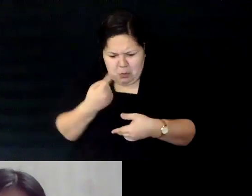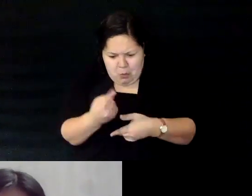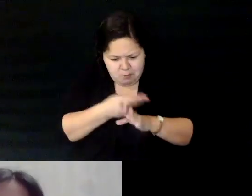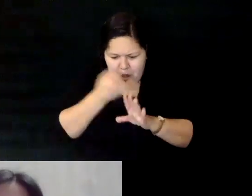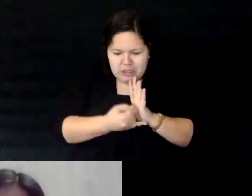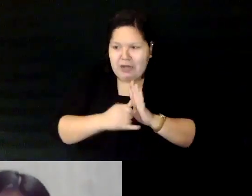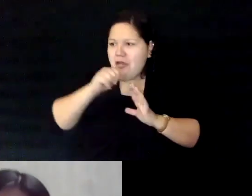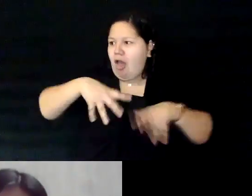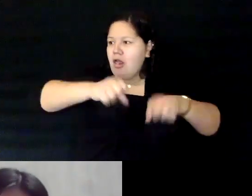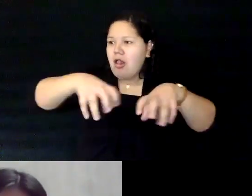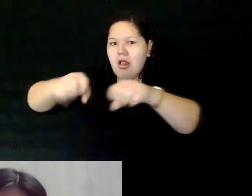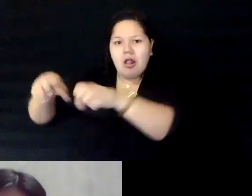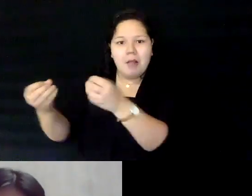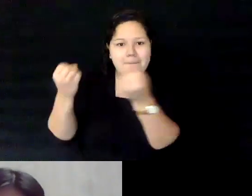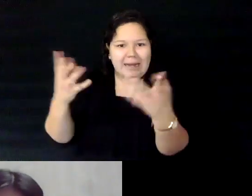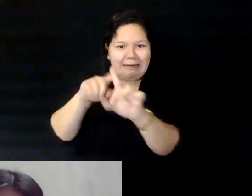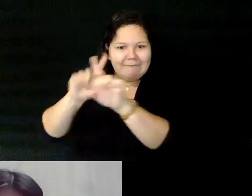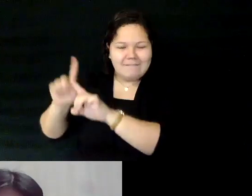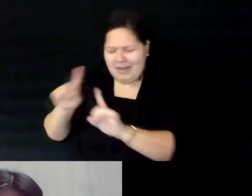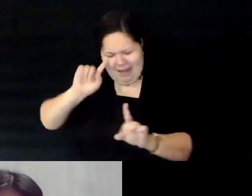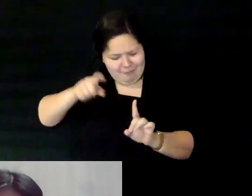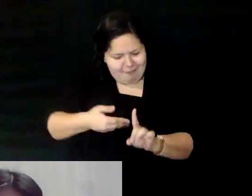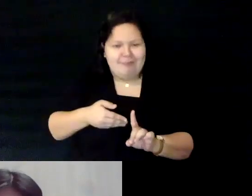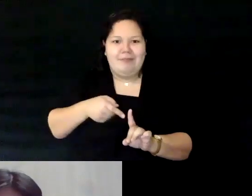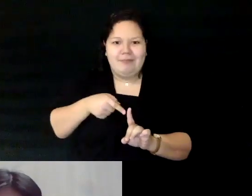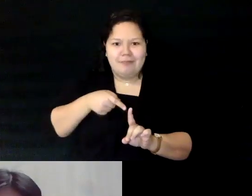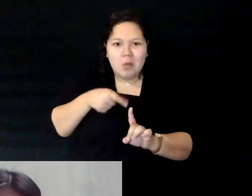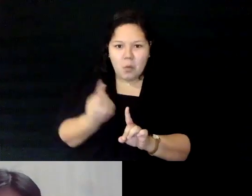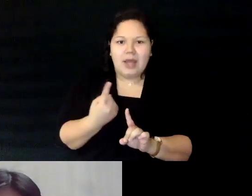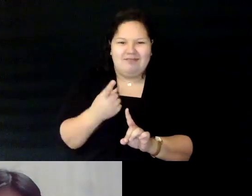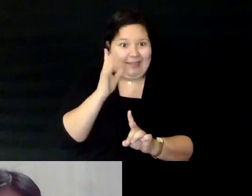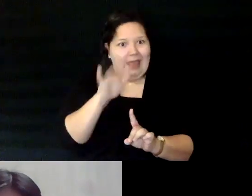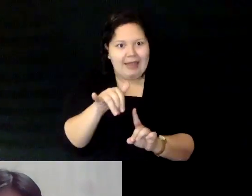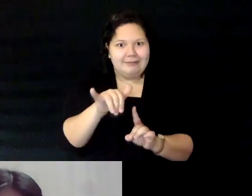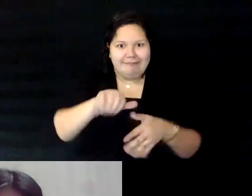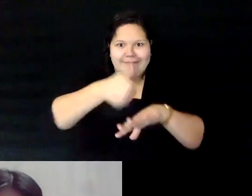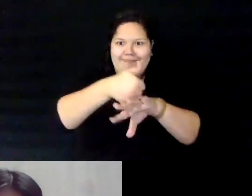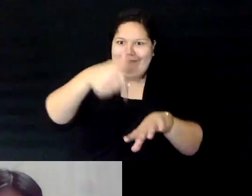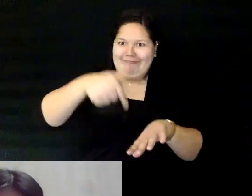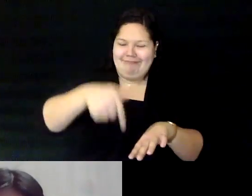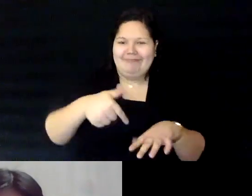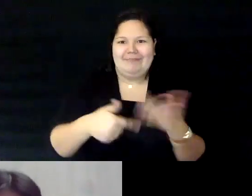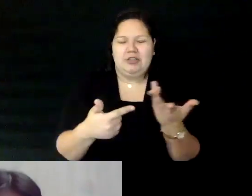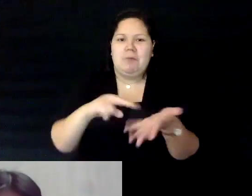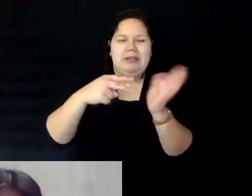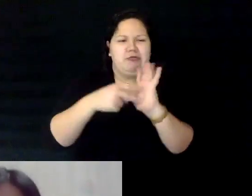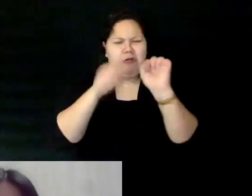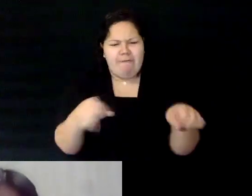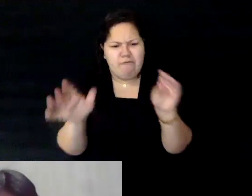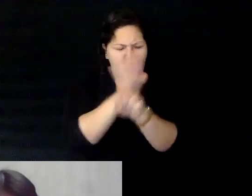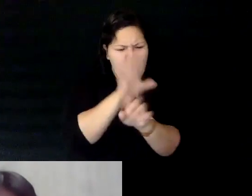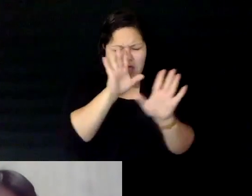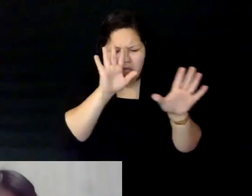which was this one. And we were able to deeper dive into world building, that we haven't done